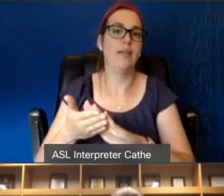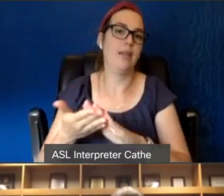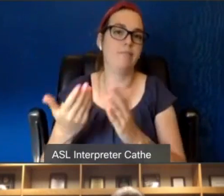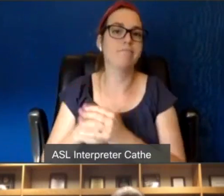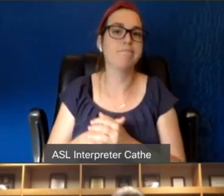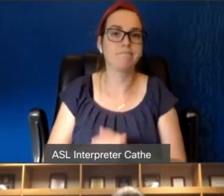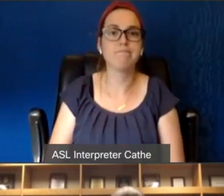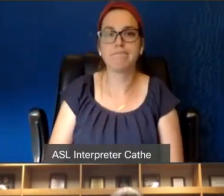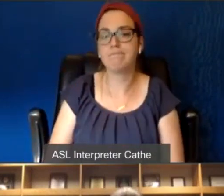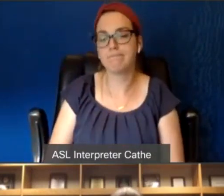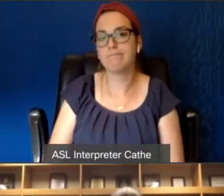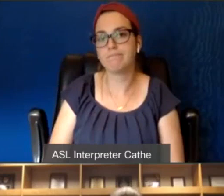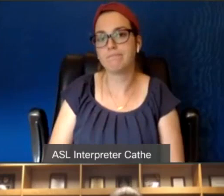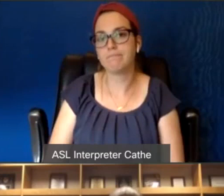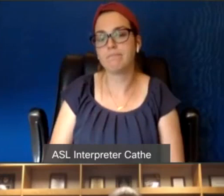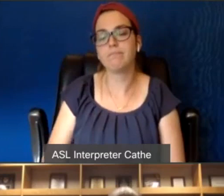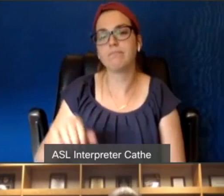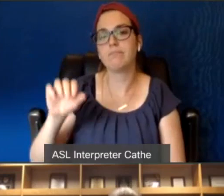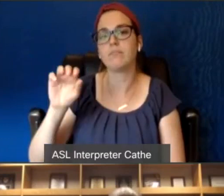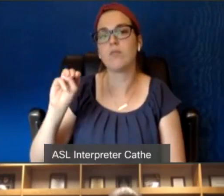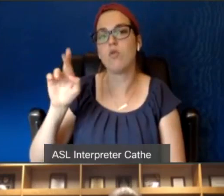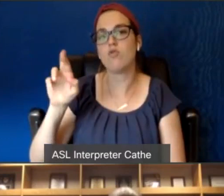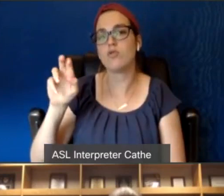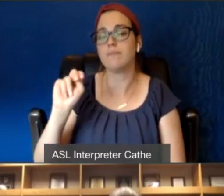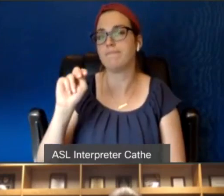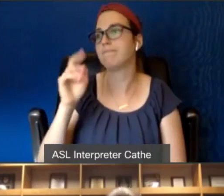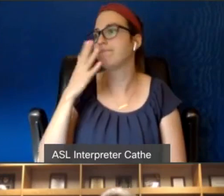Okay, thank you Sophia. And let me ask that question or related question,